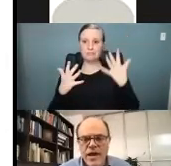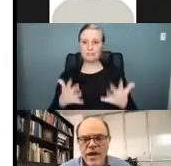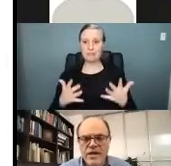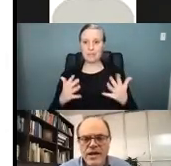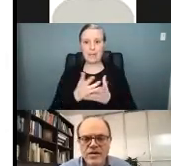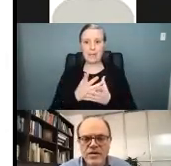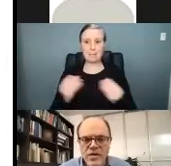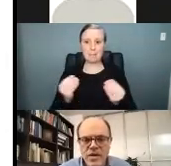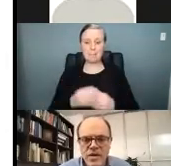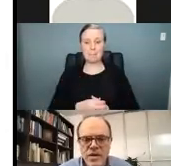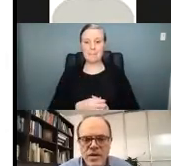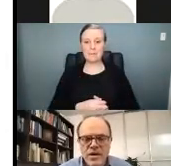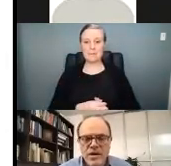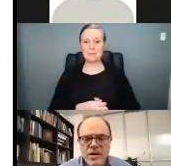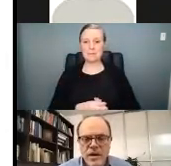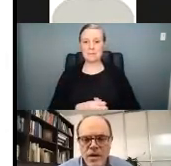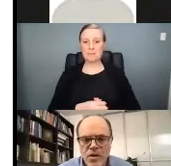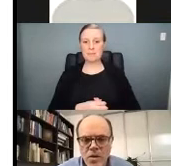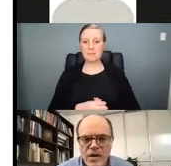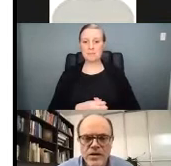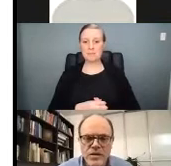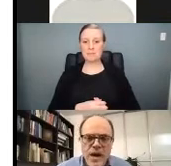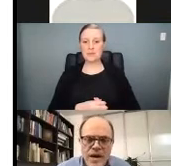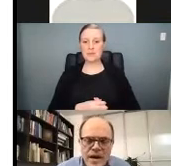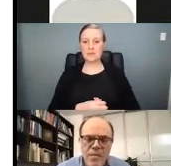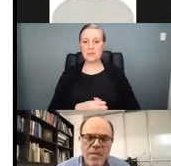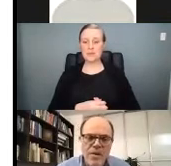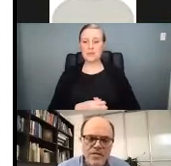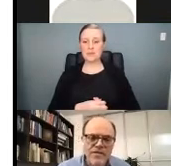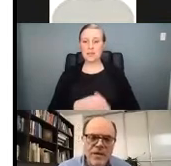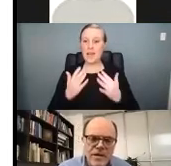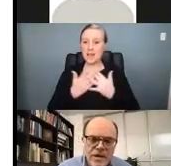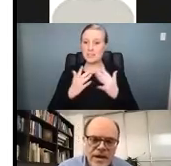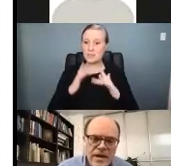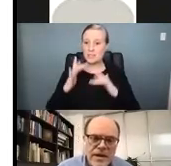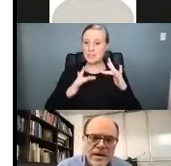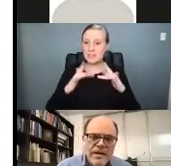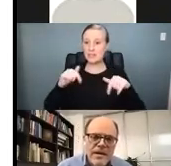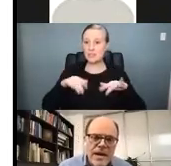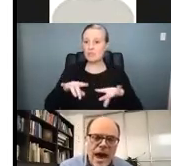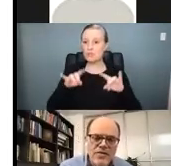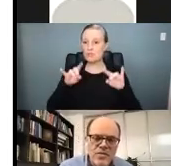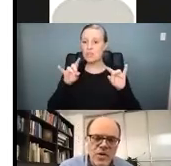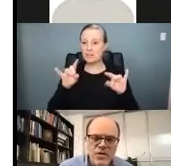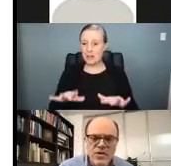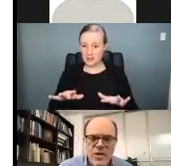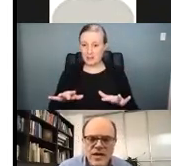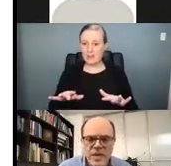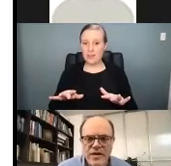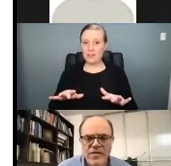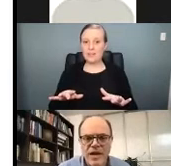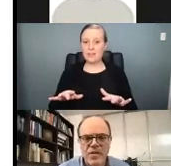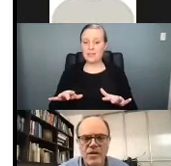is distributed according to a number of different key attributes or aspects of people's lives.